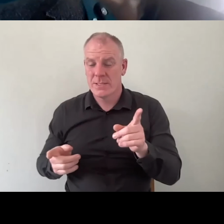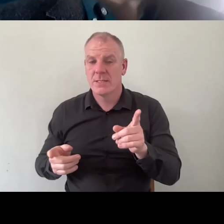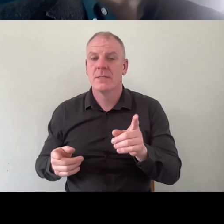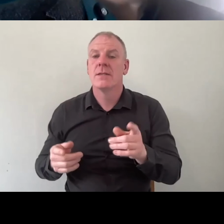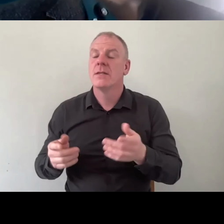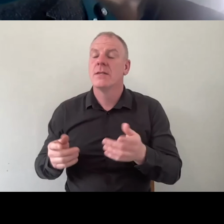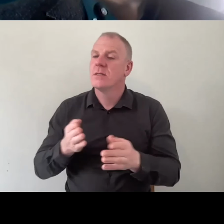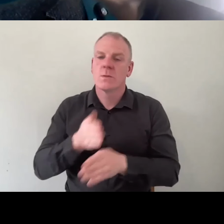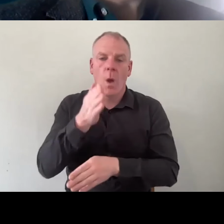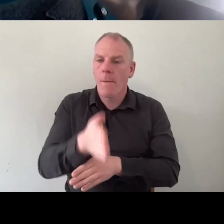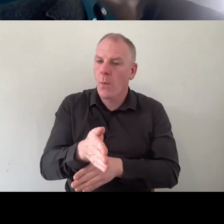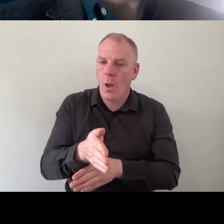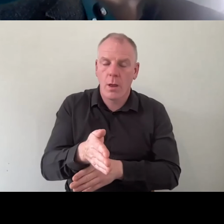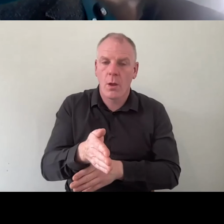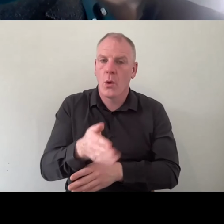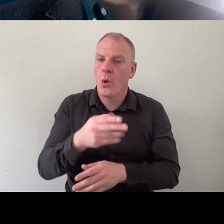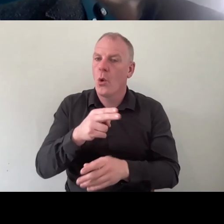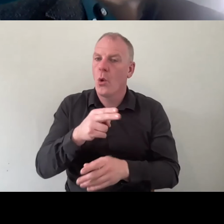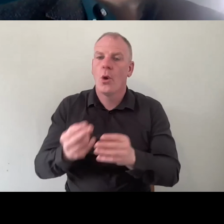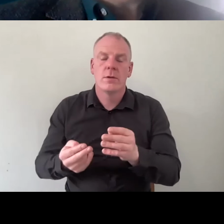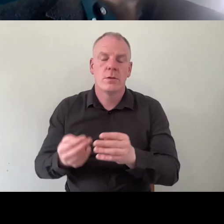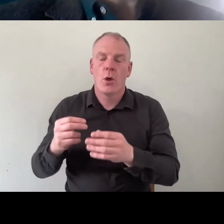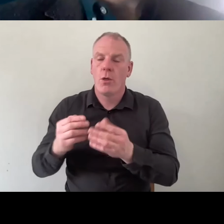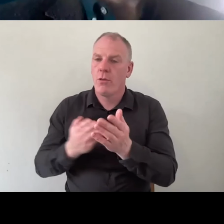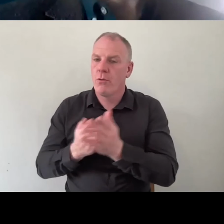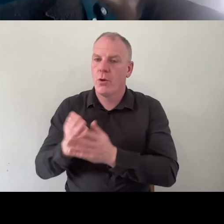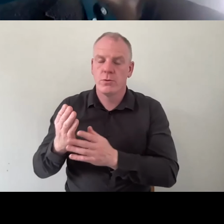right through from horizontal, vertical circulation, toilets,